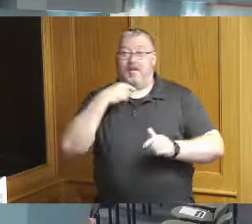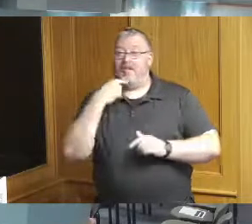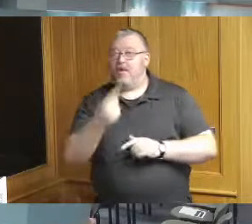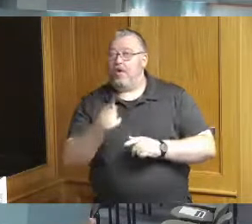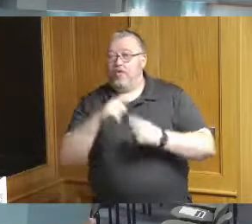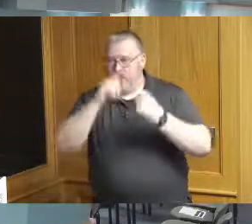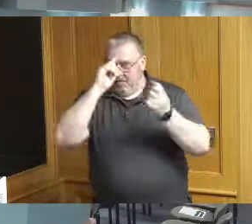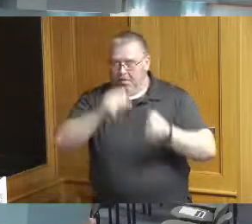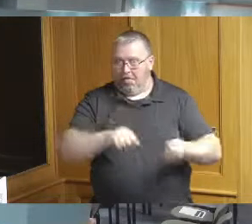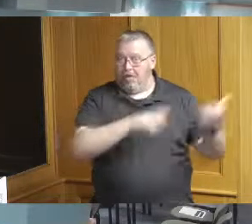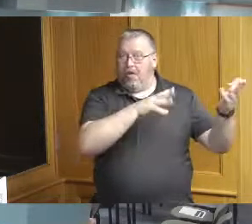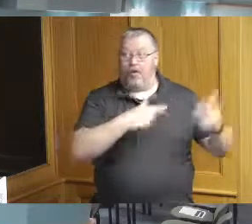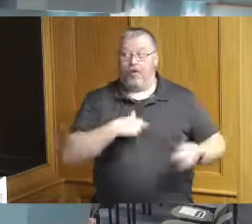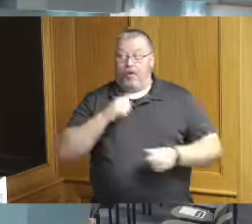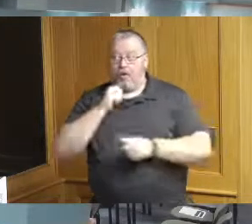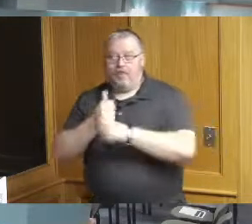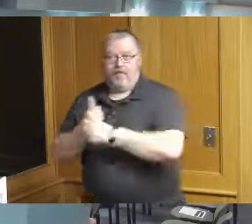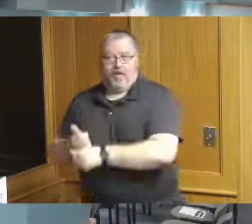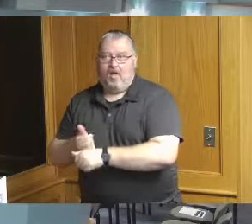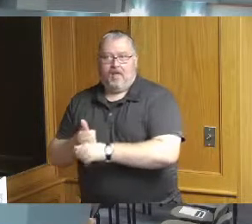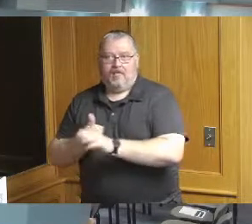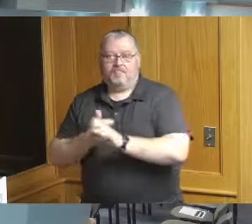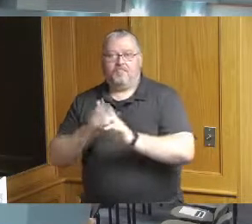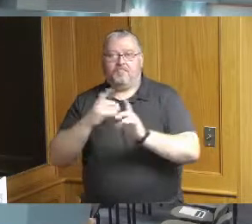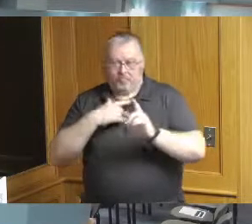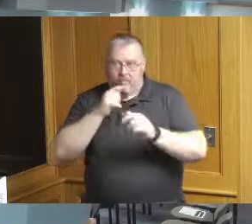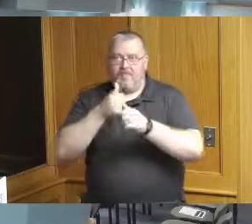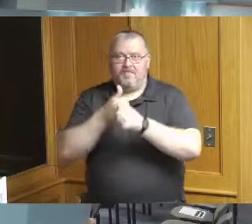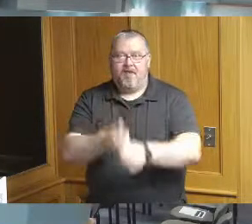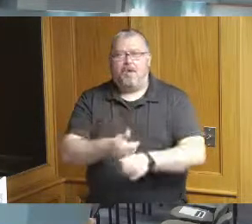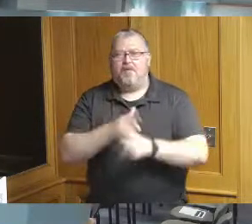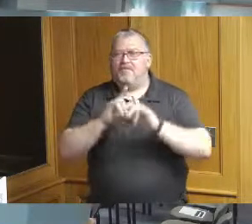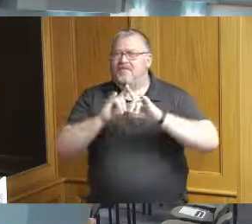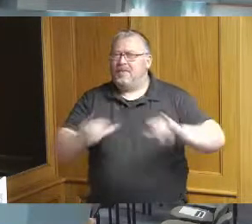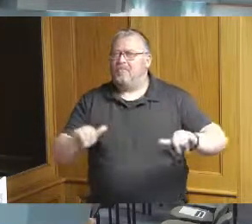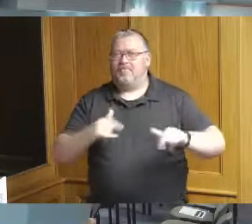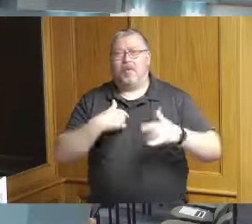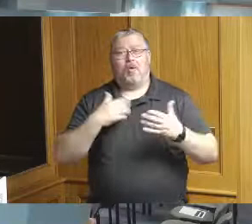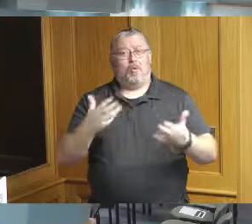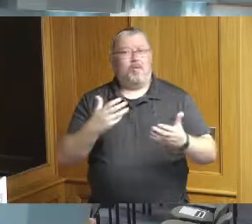and we don't do them but at the same time I would like for we're a little spread out